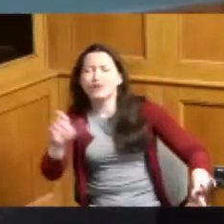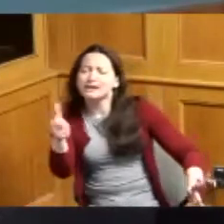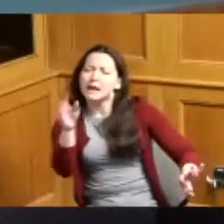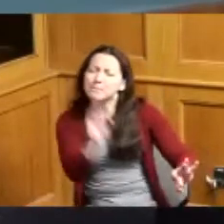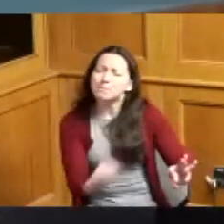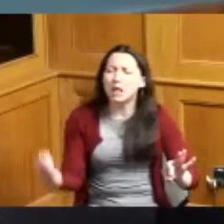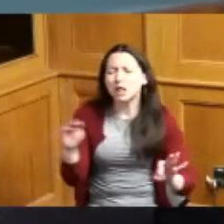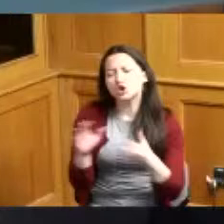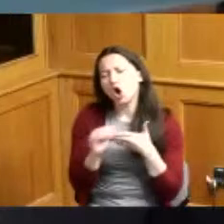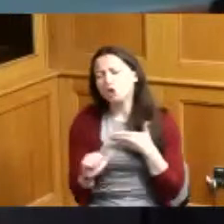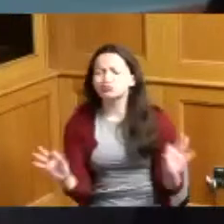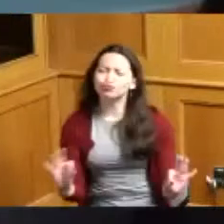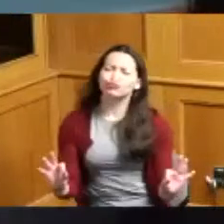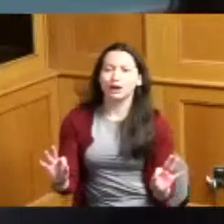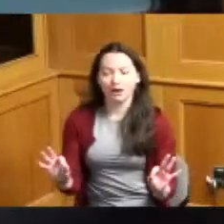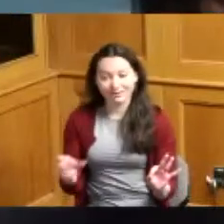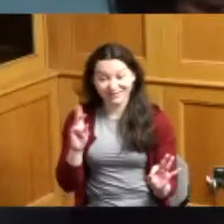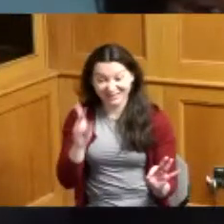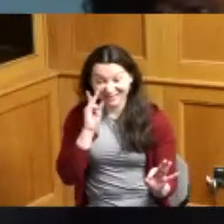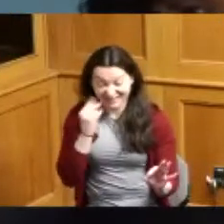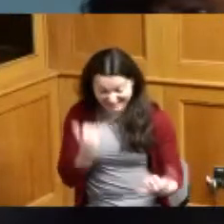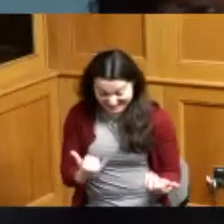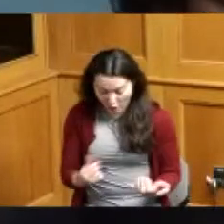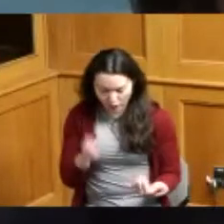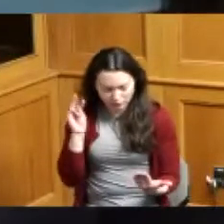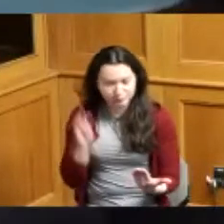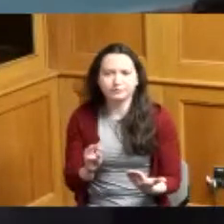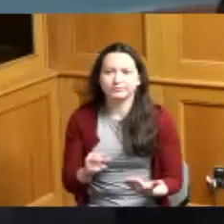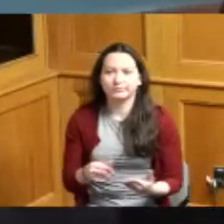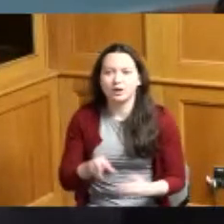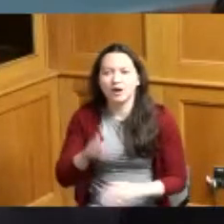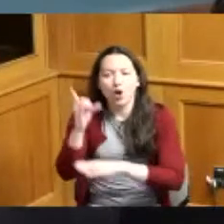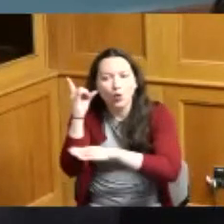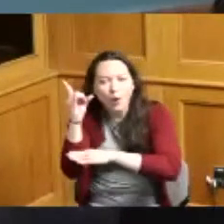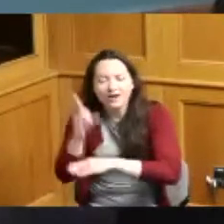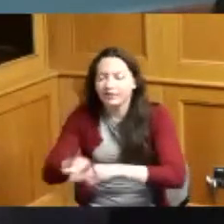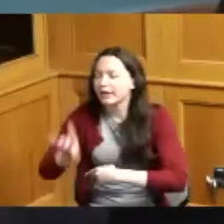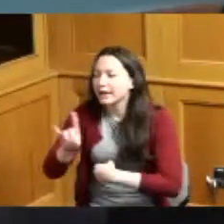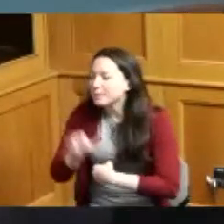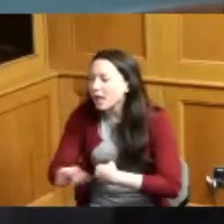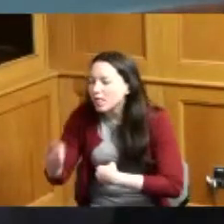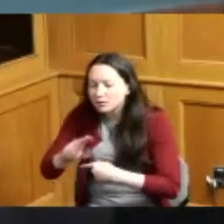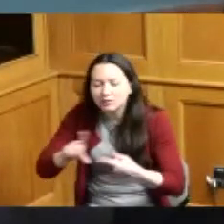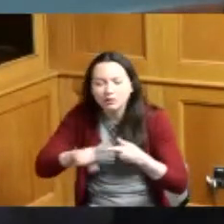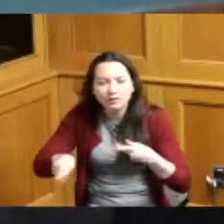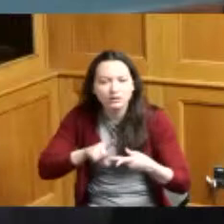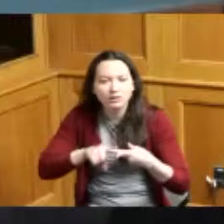and uh now I'm looking at you know of course wi-fi eight million dollars Bengals paid for